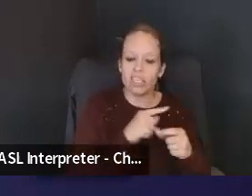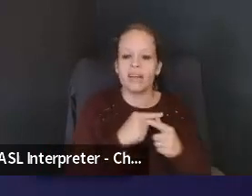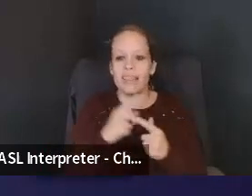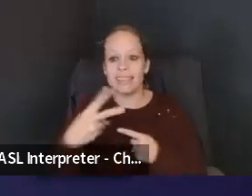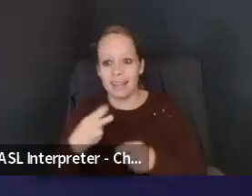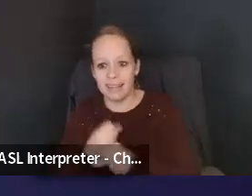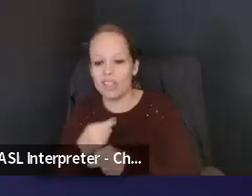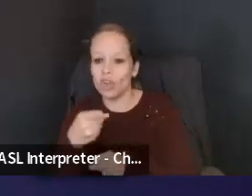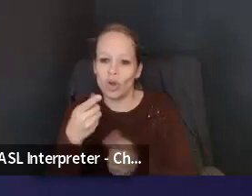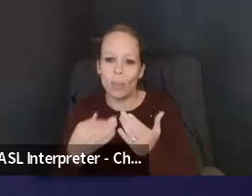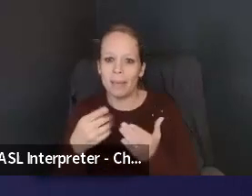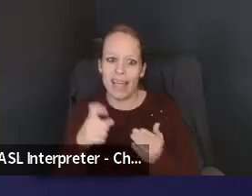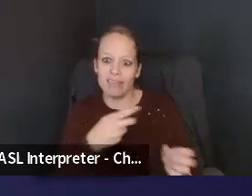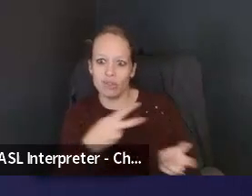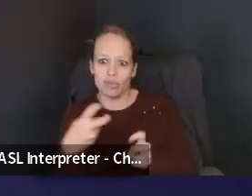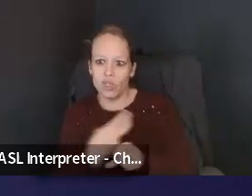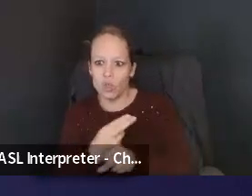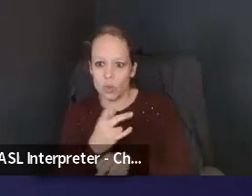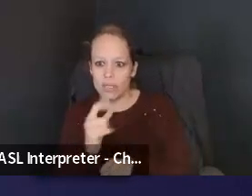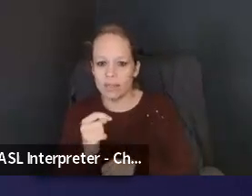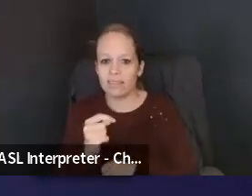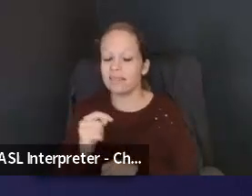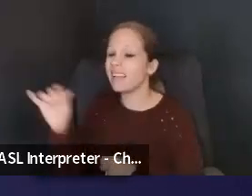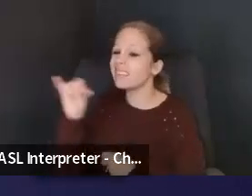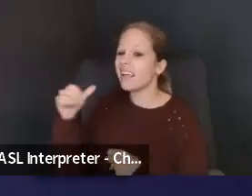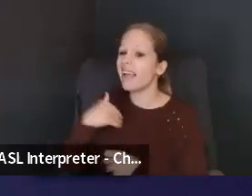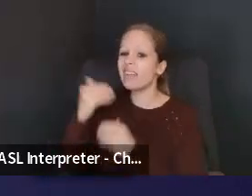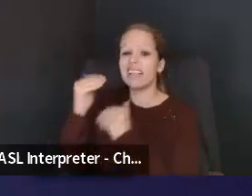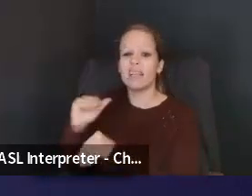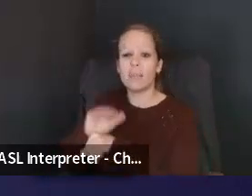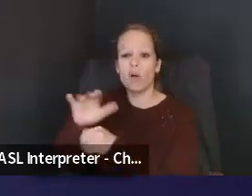Rumrill: It's kind of like having a limit on your credit card though. You can under spend. You don't